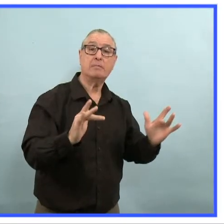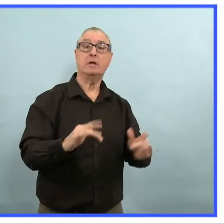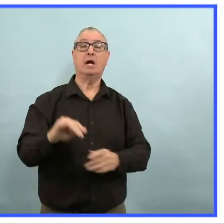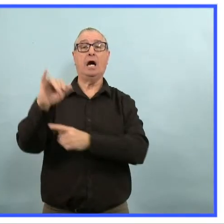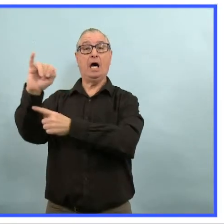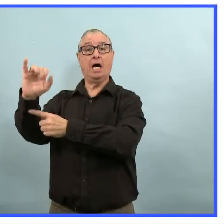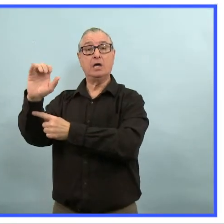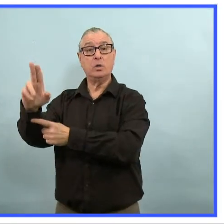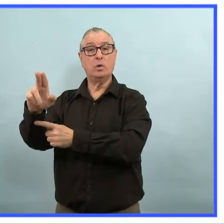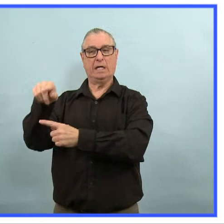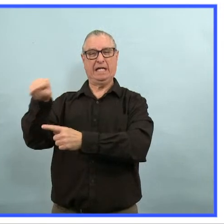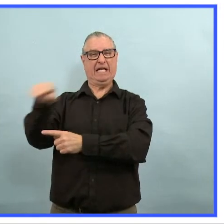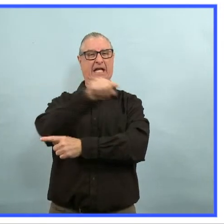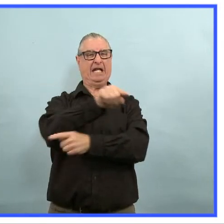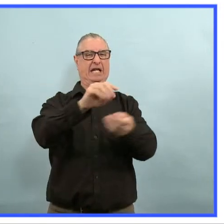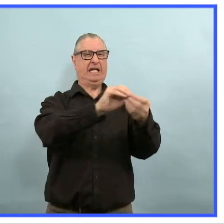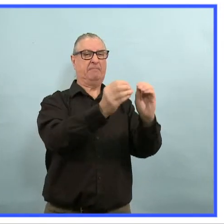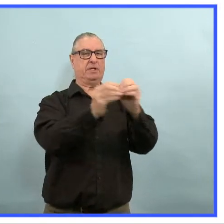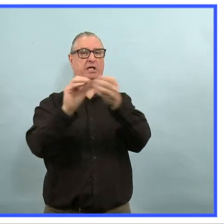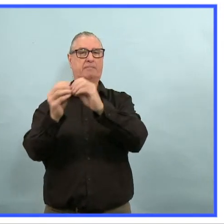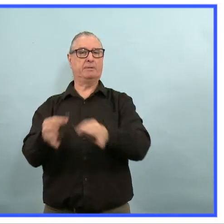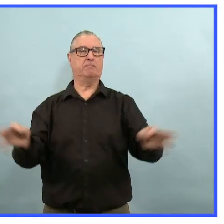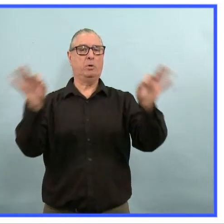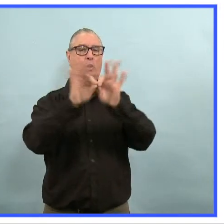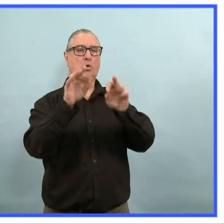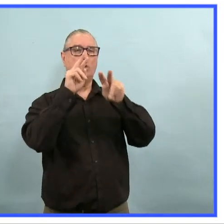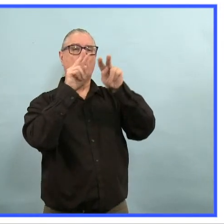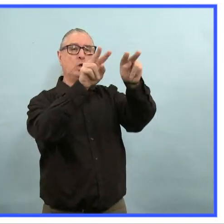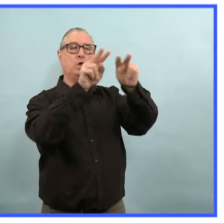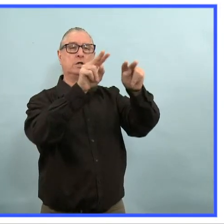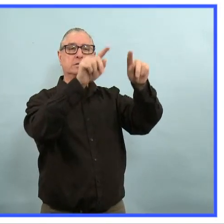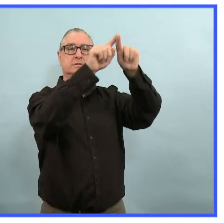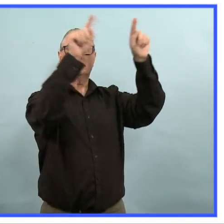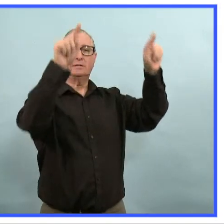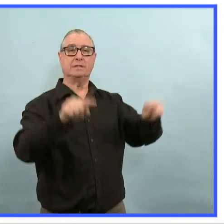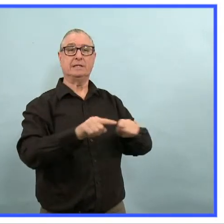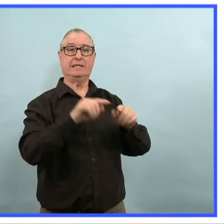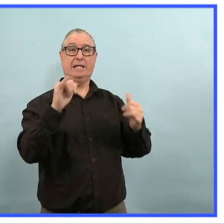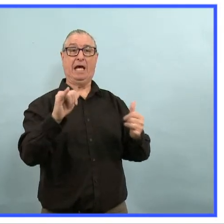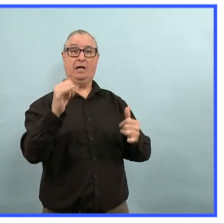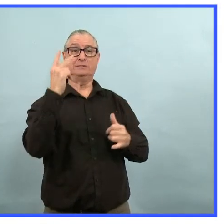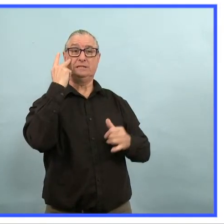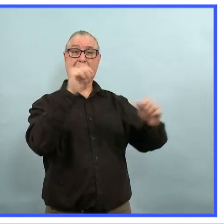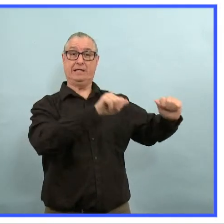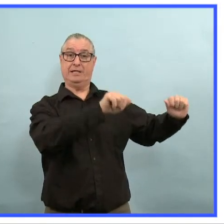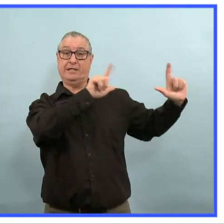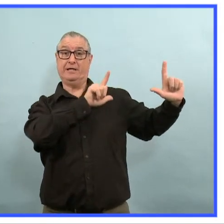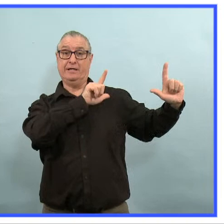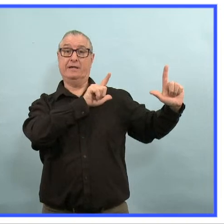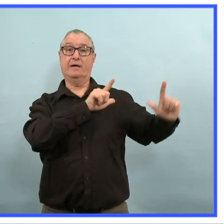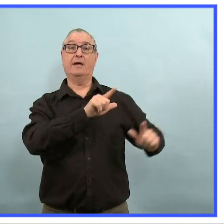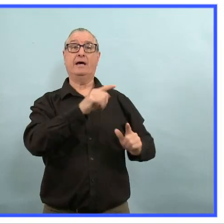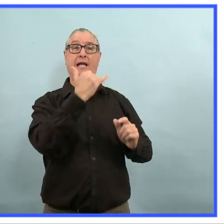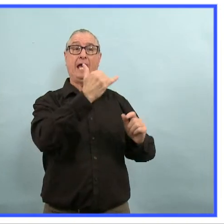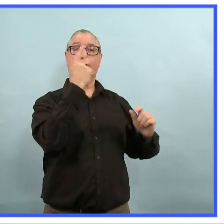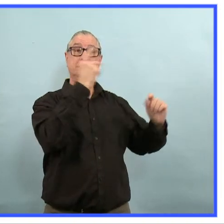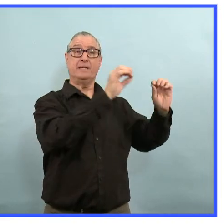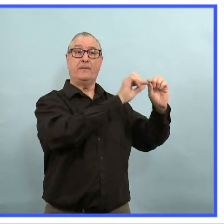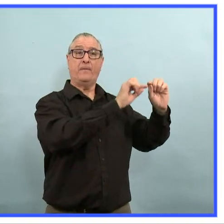we'll see here hospital admissions modeling leading up until mid-march and so we can see